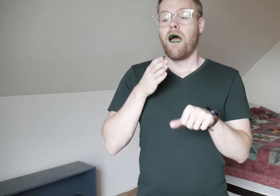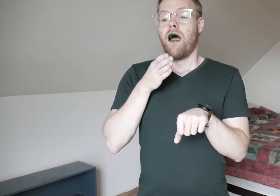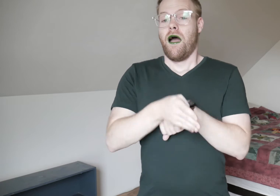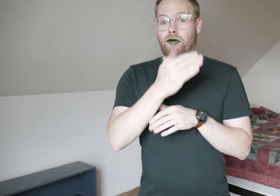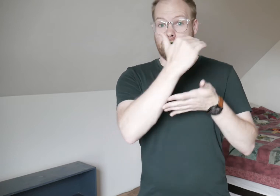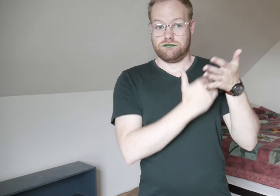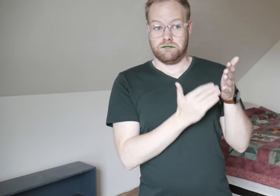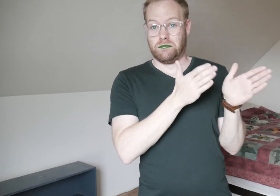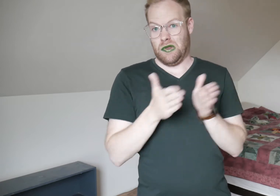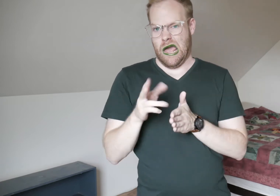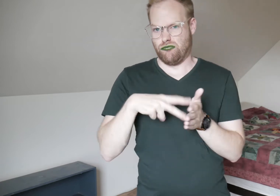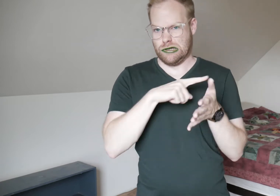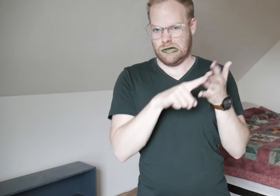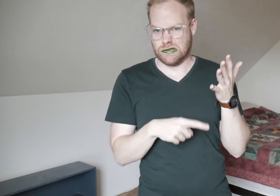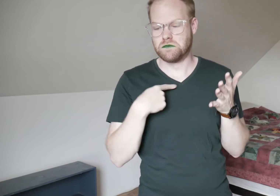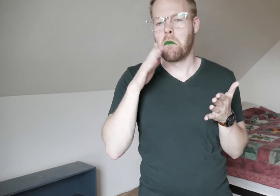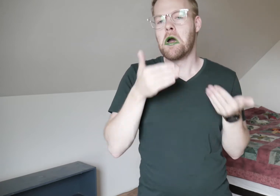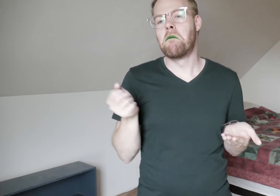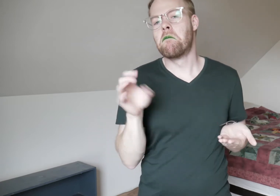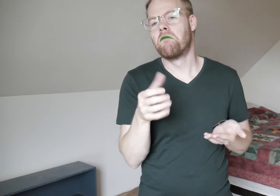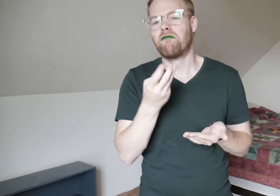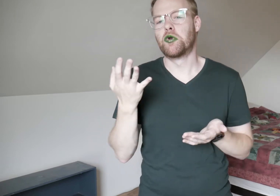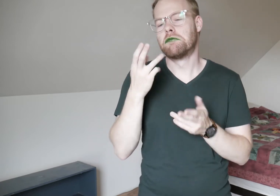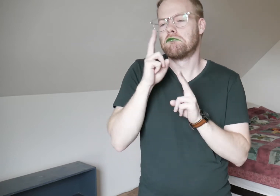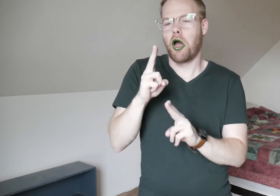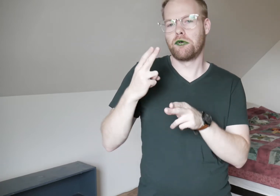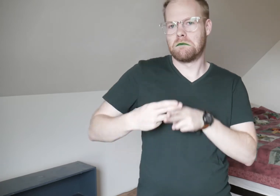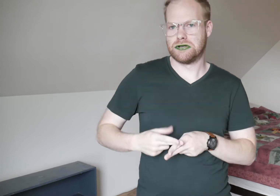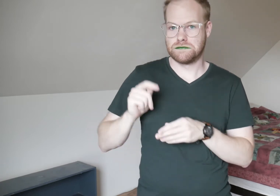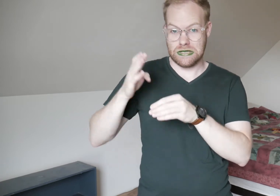After the list of planned reads, I’ll throw in a few honorable mentions at the end.